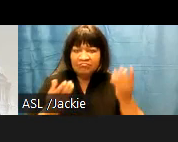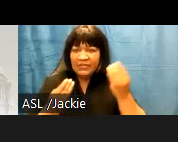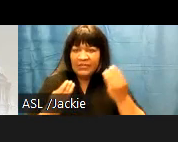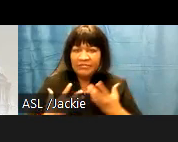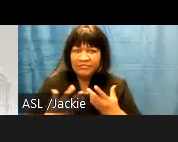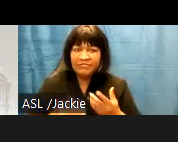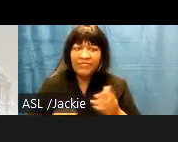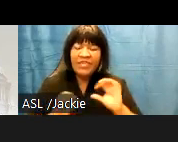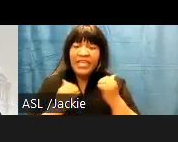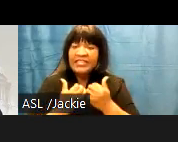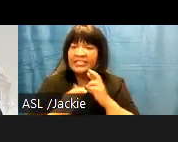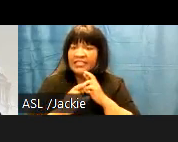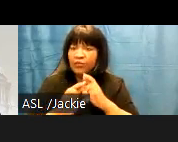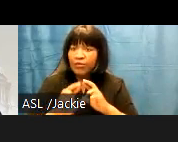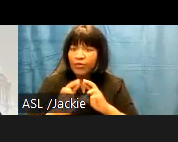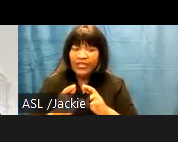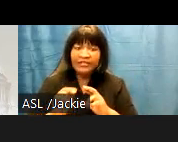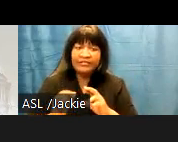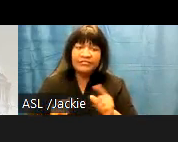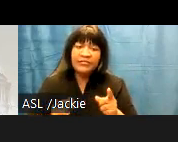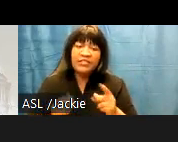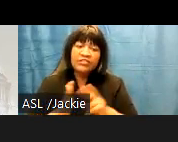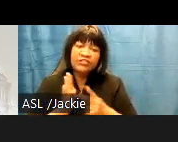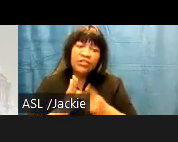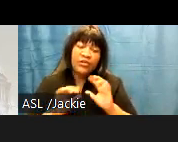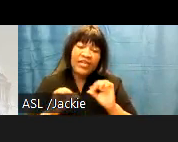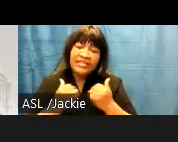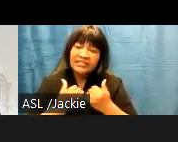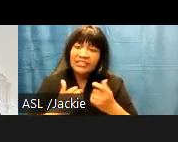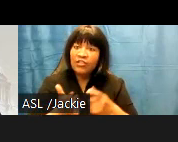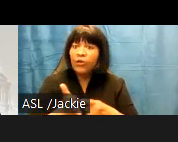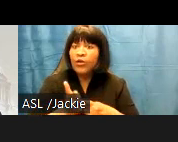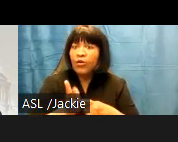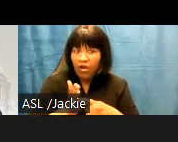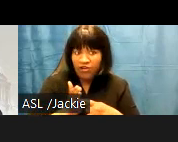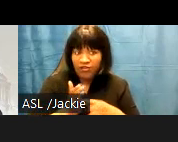Agency reporting. So agencies are required, agencies